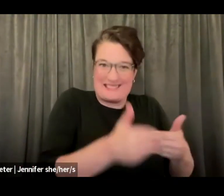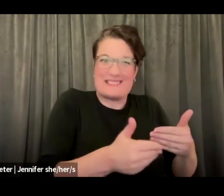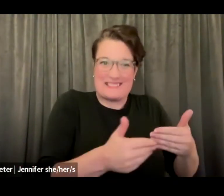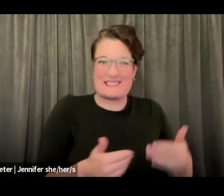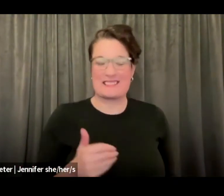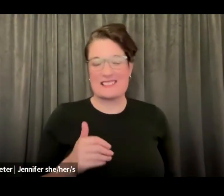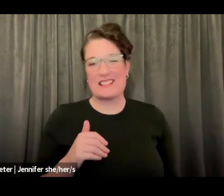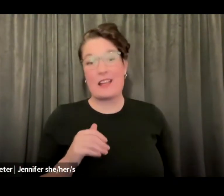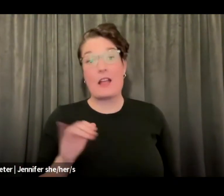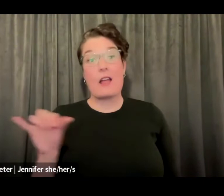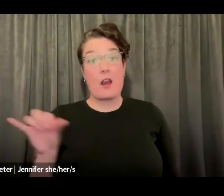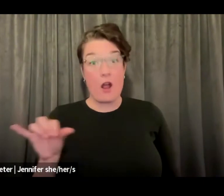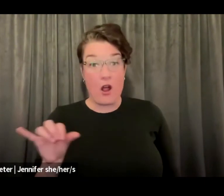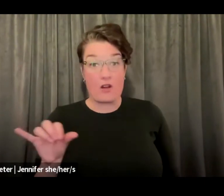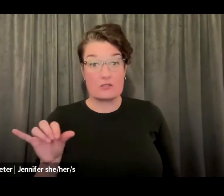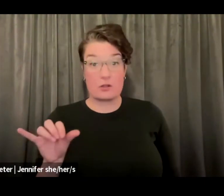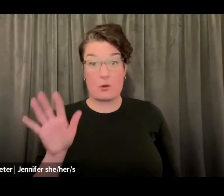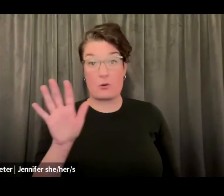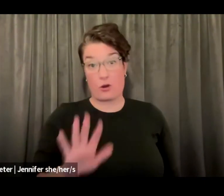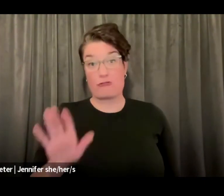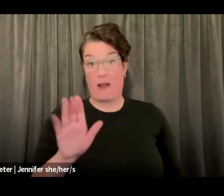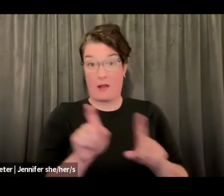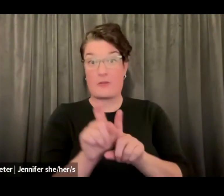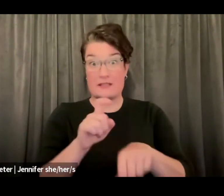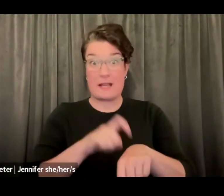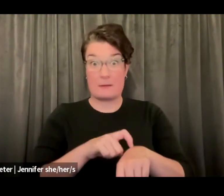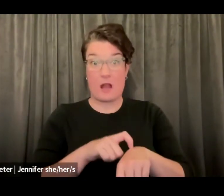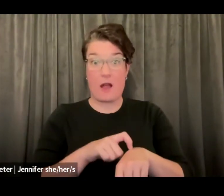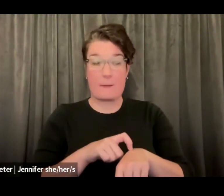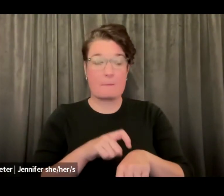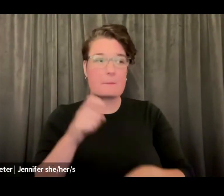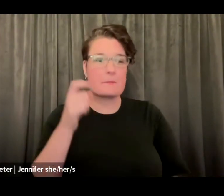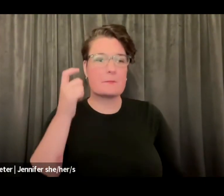And it's also around the same time recently.